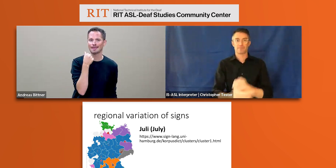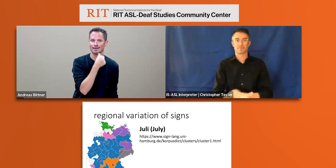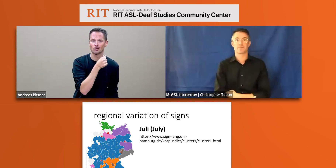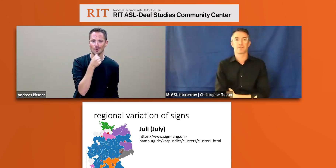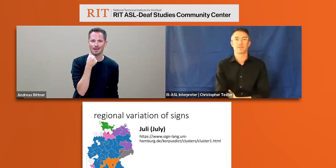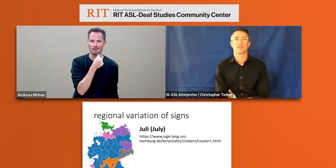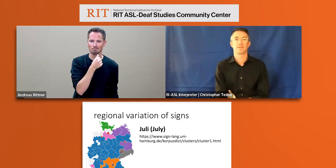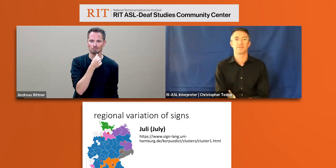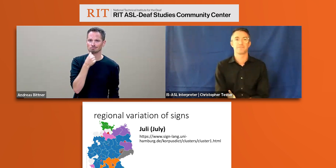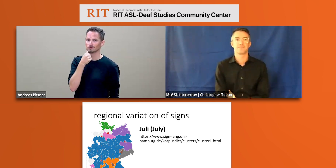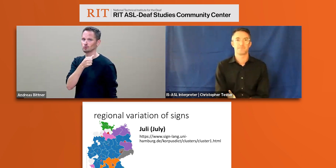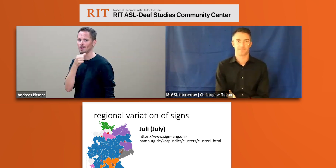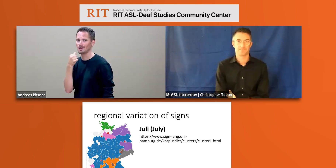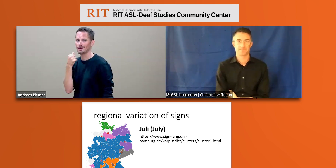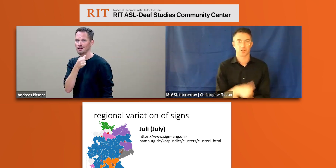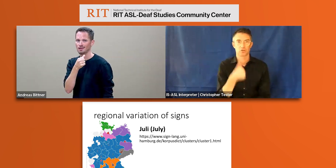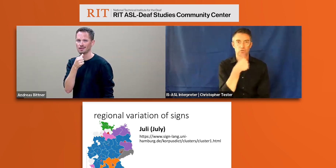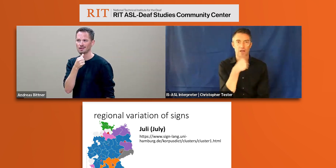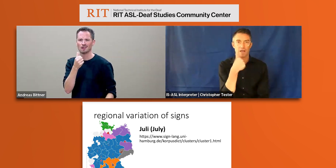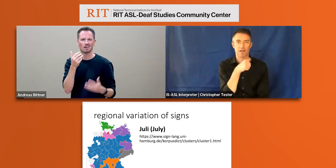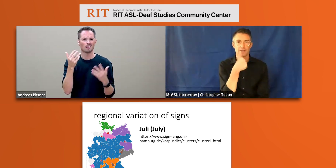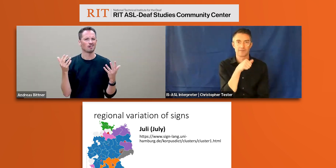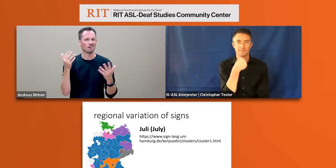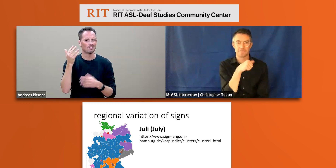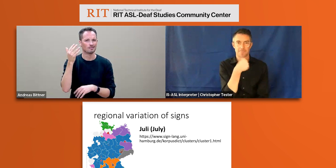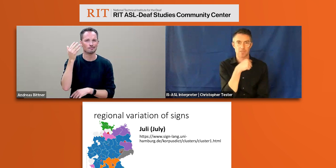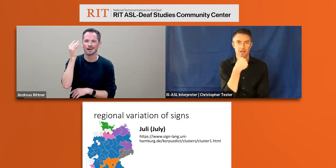In Berlin, they sign it this way.